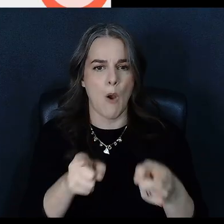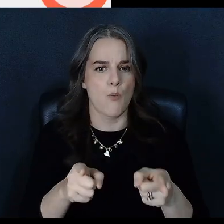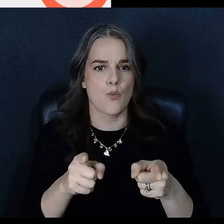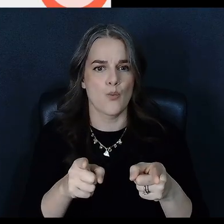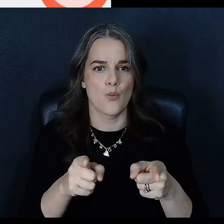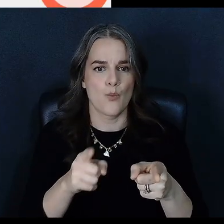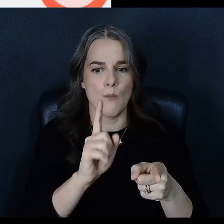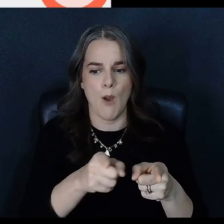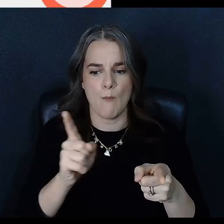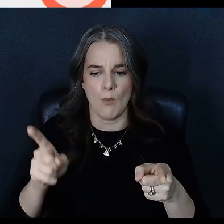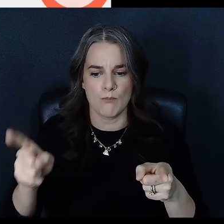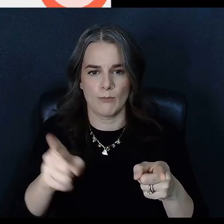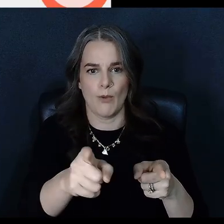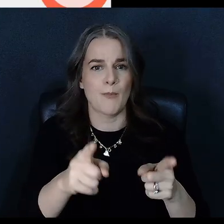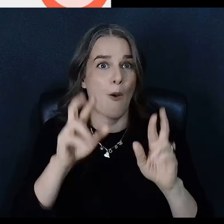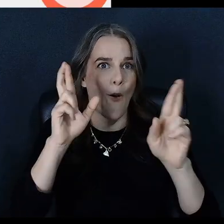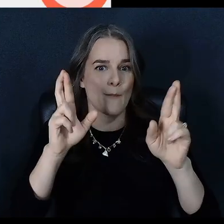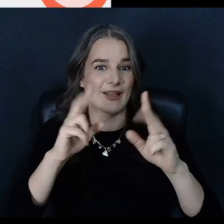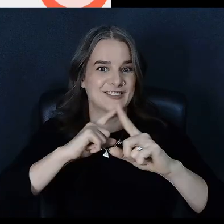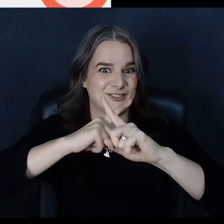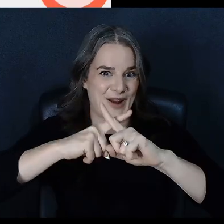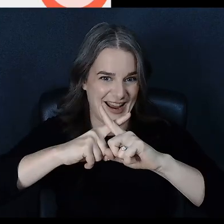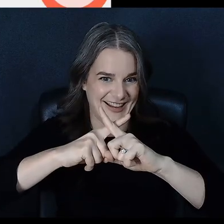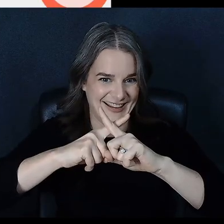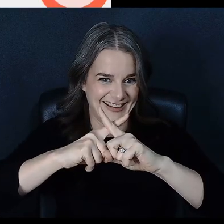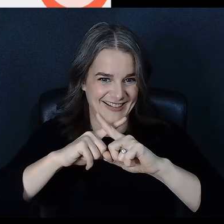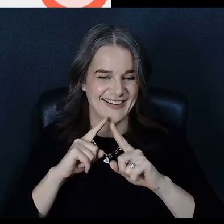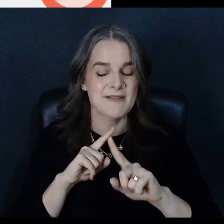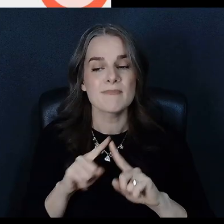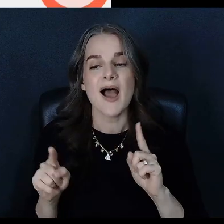for physically touching the hairdryer and turning it on.